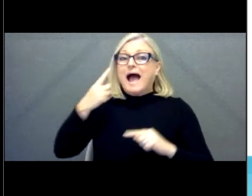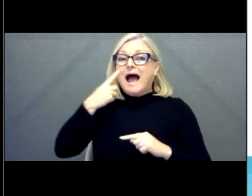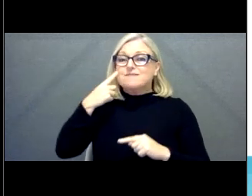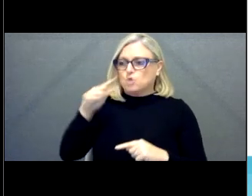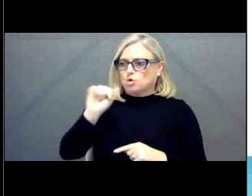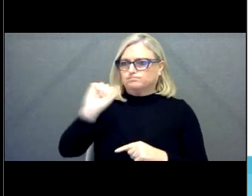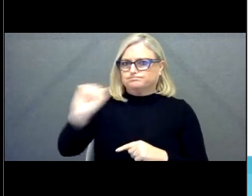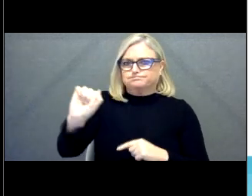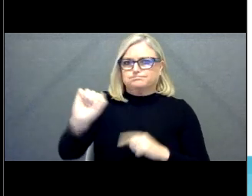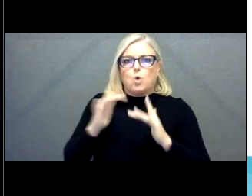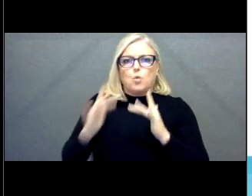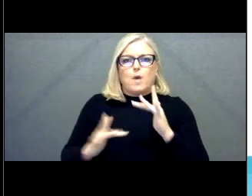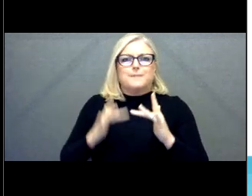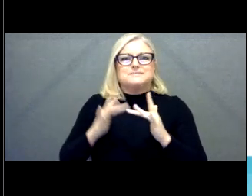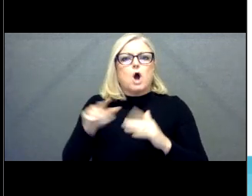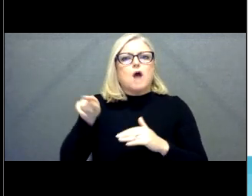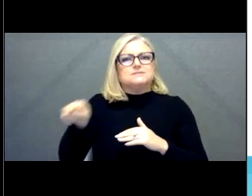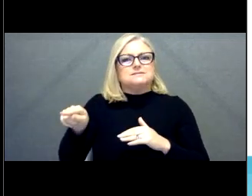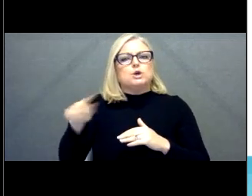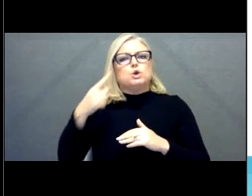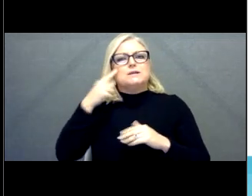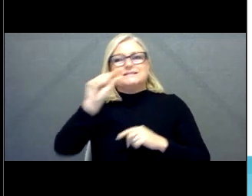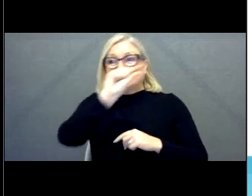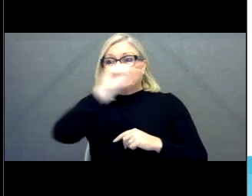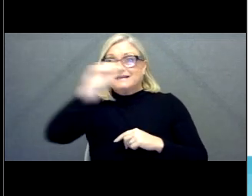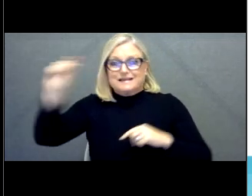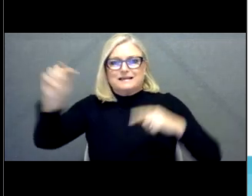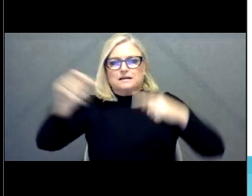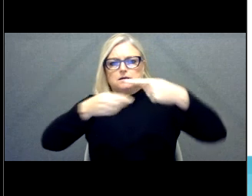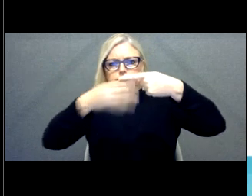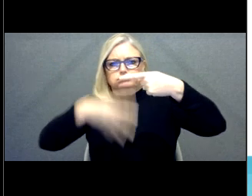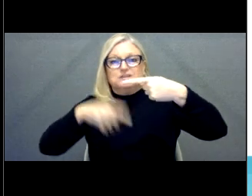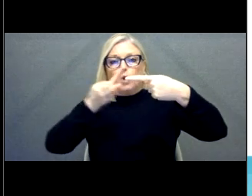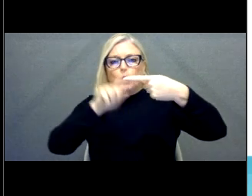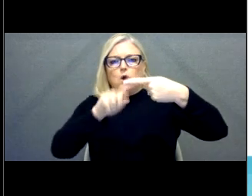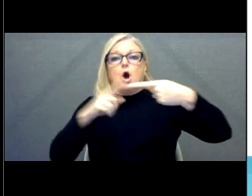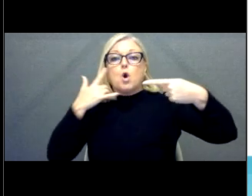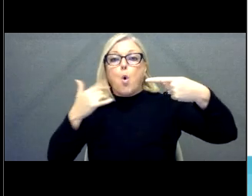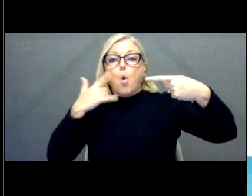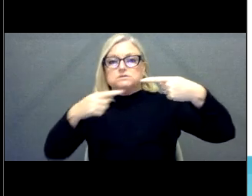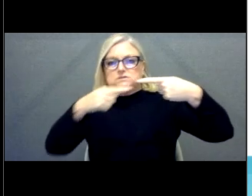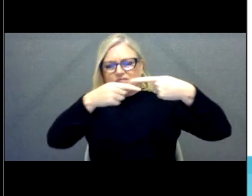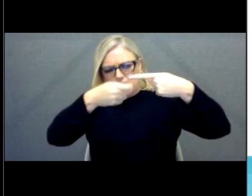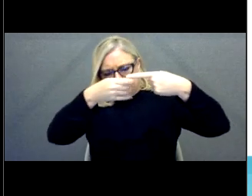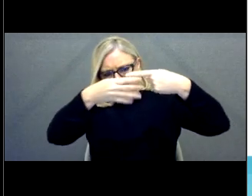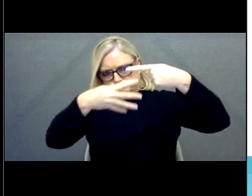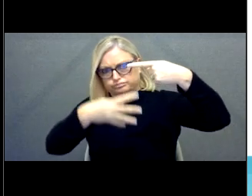a drop down from the the tab there with the word courts it has a link for Drug and Alcohol Court